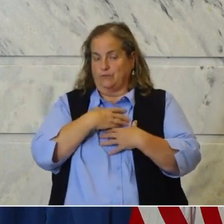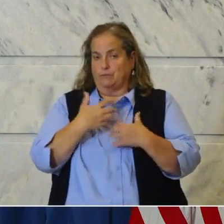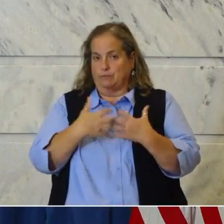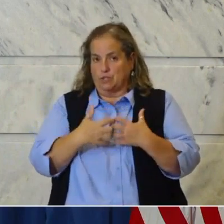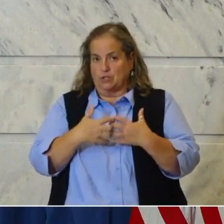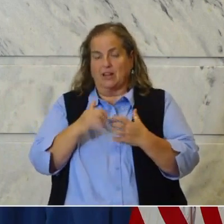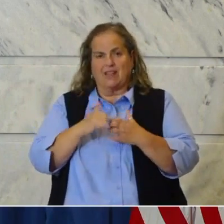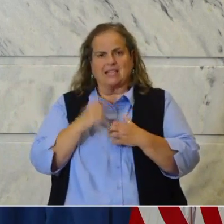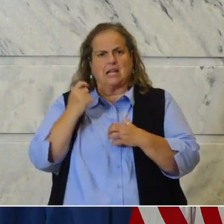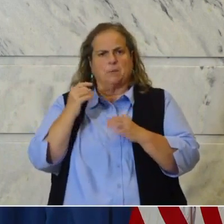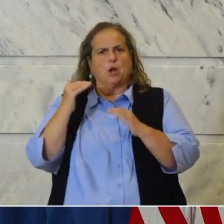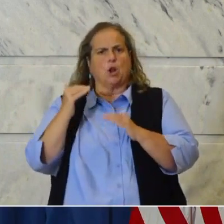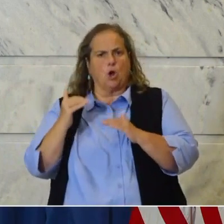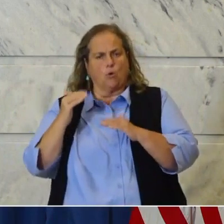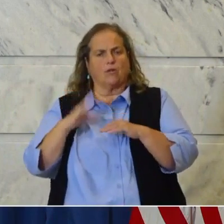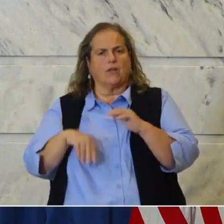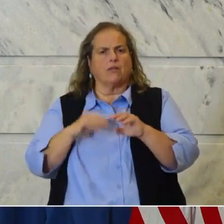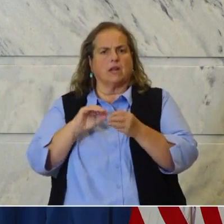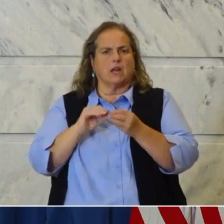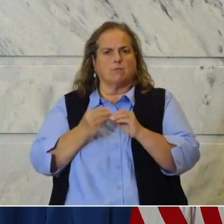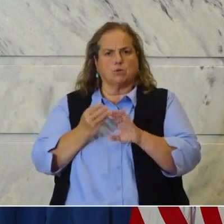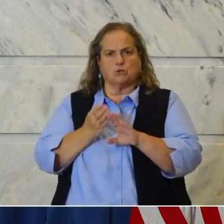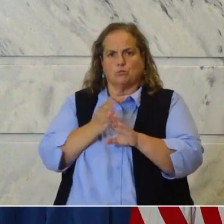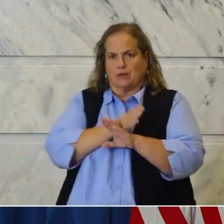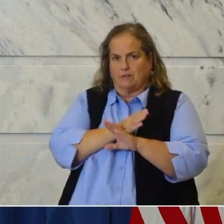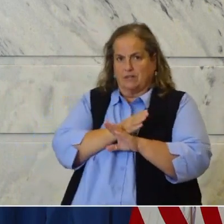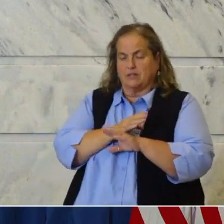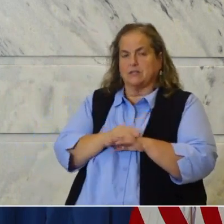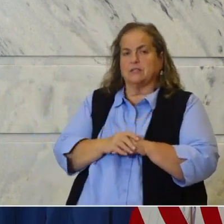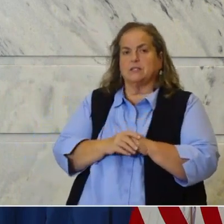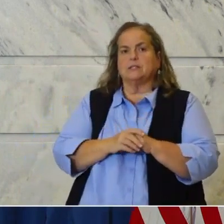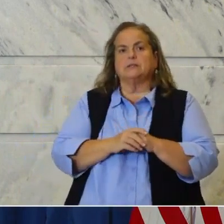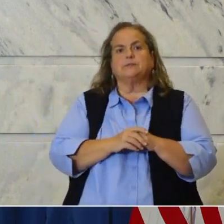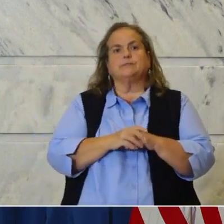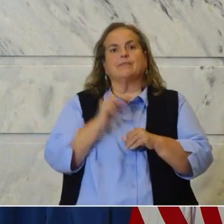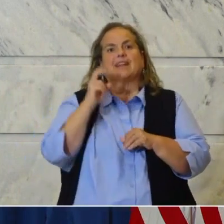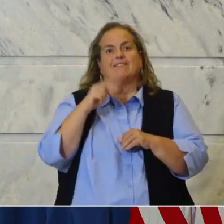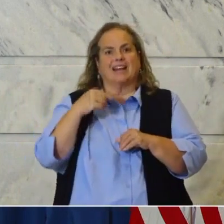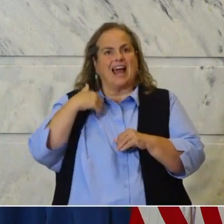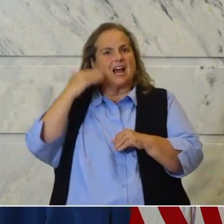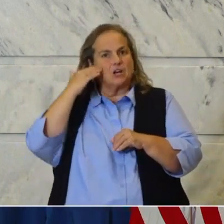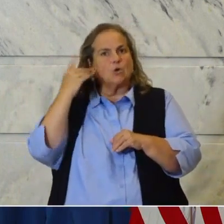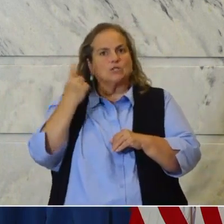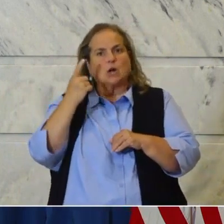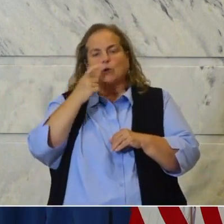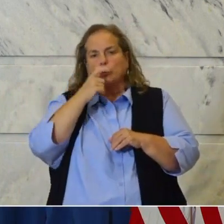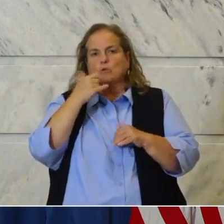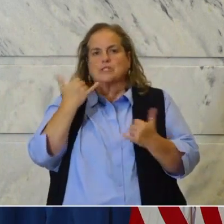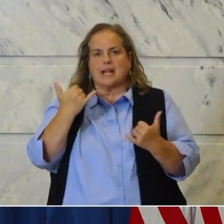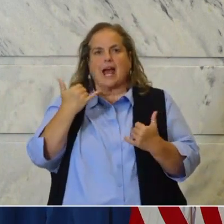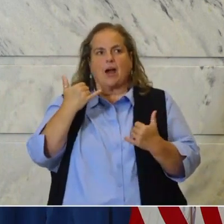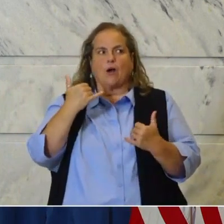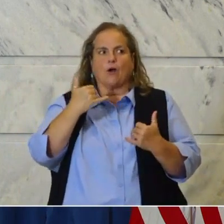than the numbers previously, but even I know somebody that's coming off a ventilator for the wrong reason. So